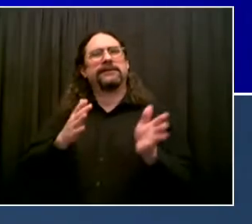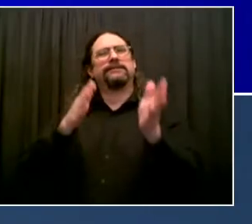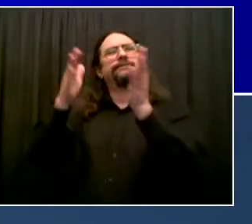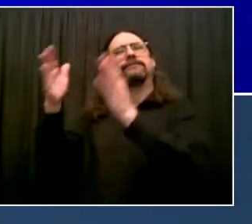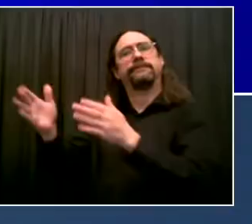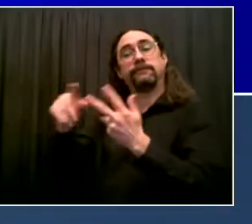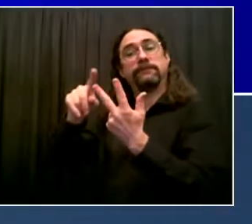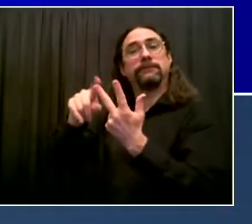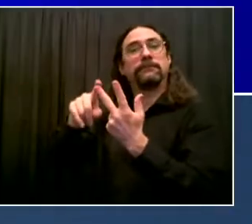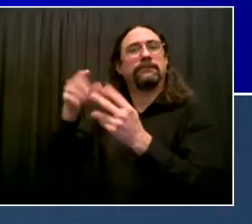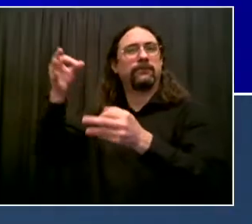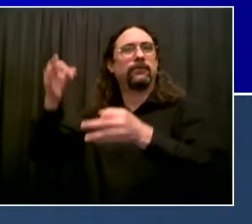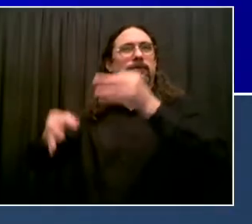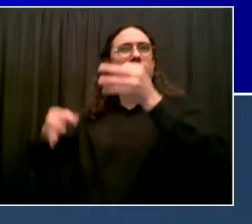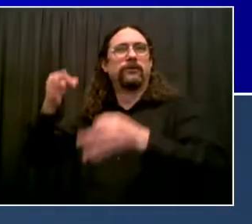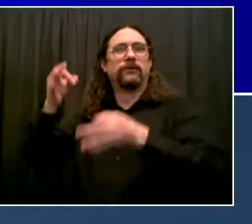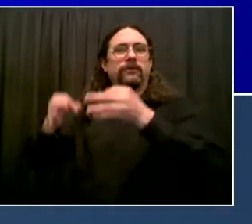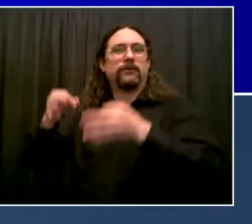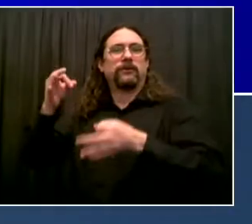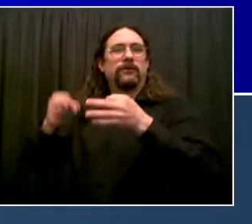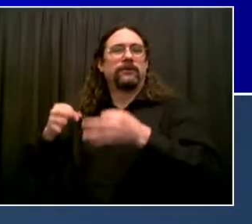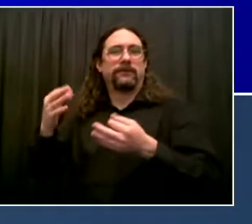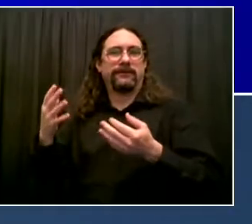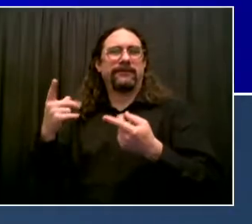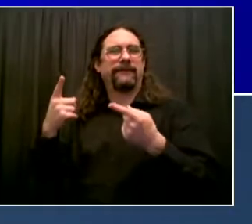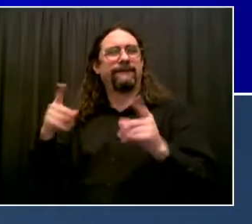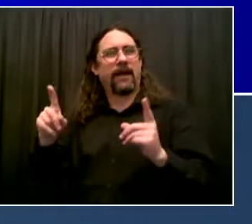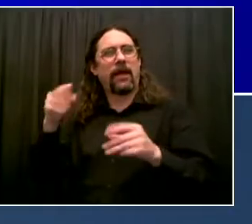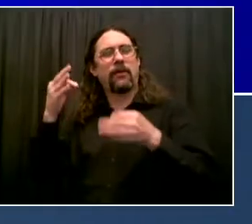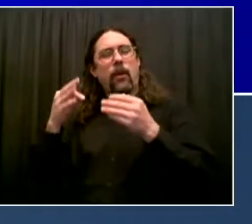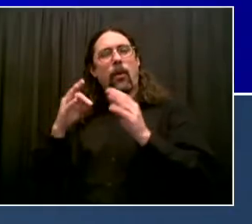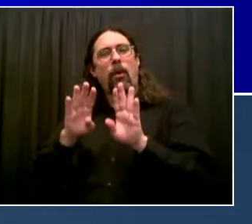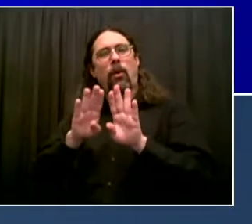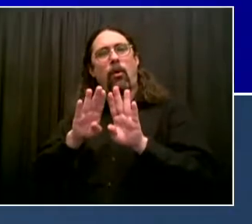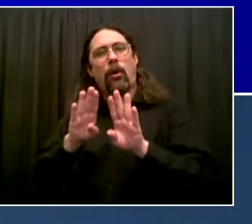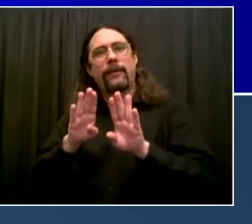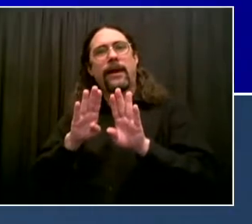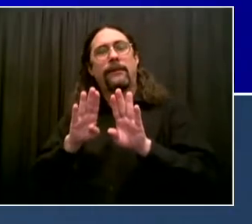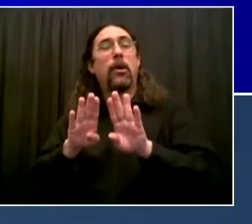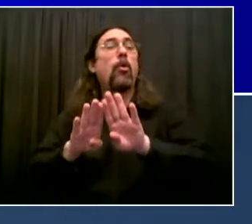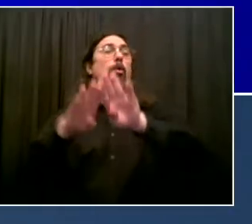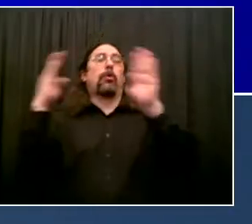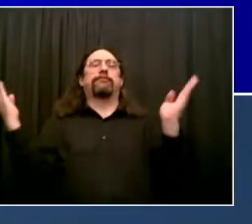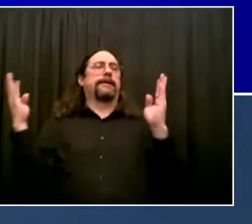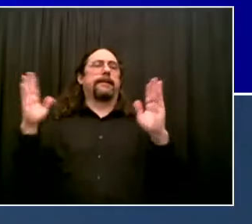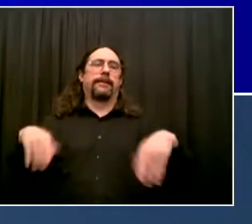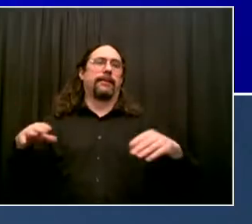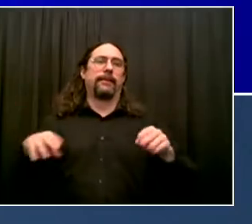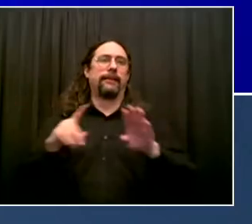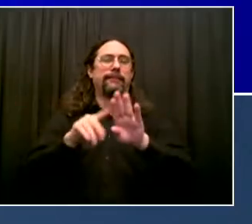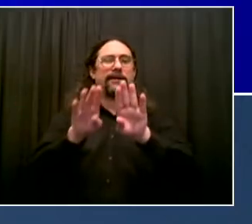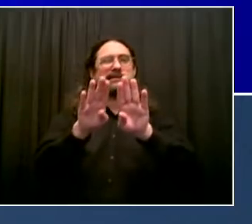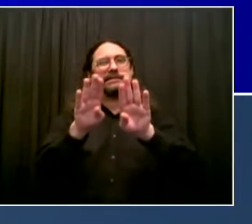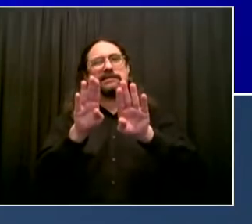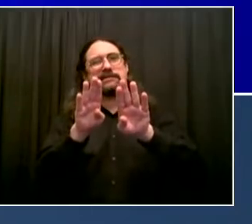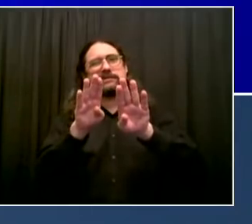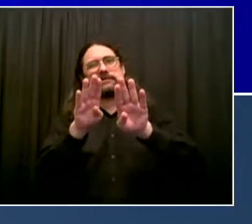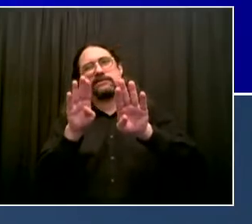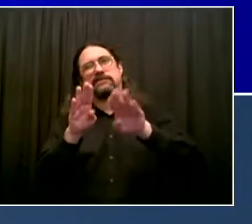WE'RE GETTING GOOD NEWS WE'RE HEARING SPECIFIC PLANS TO COME AT FULL STRENGTH. THAT'S REALLY, GOOD IMPORTANT